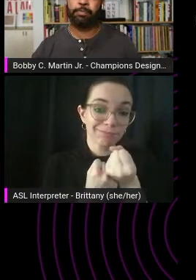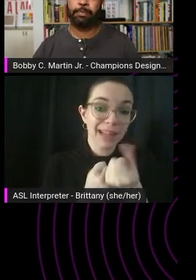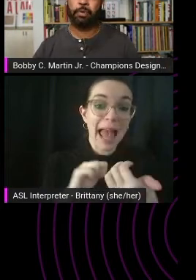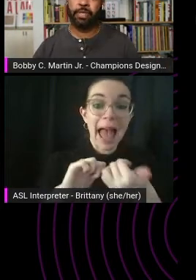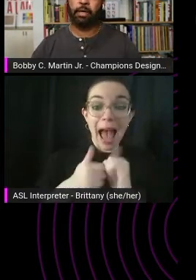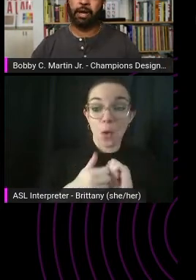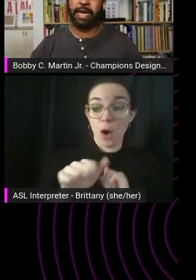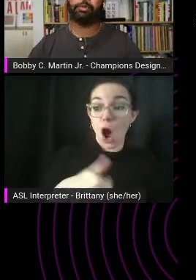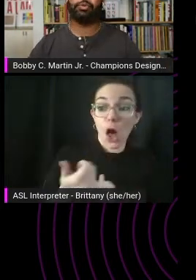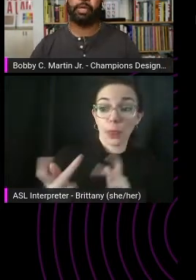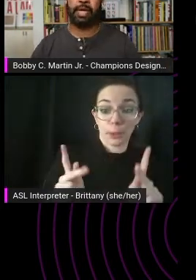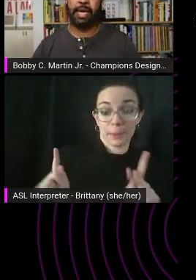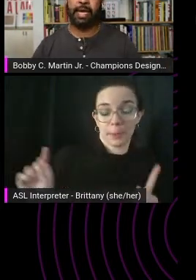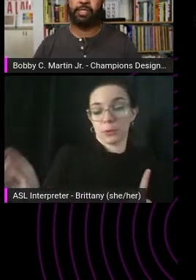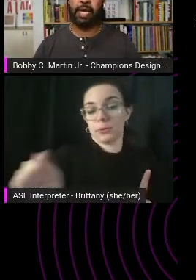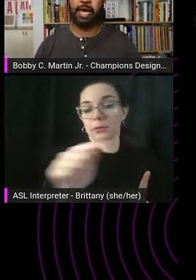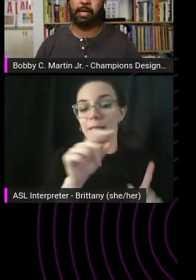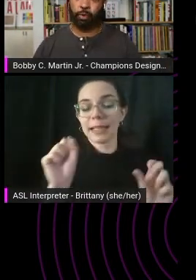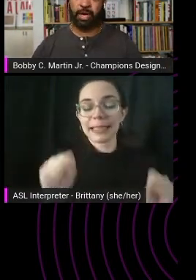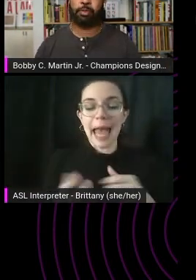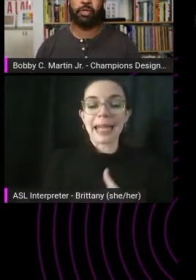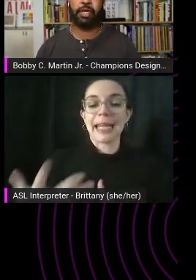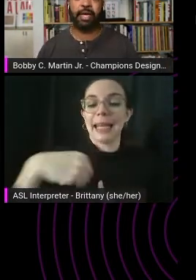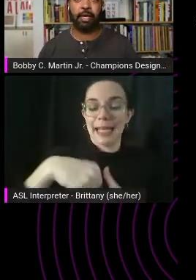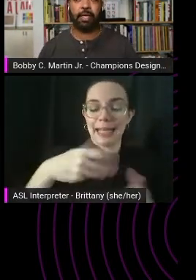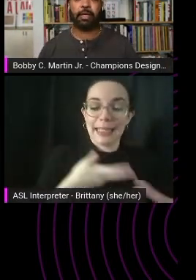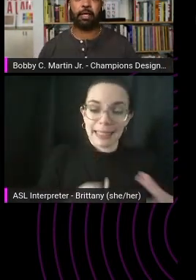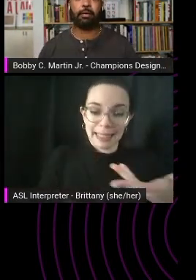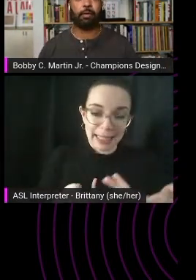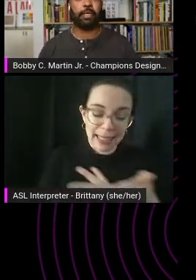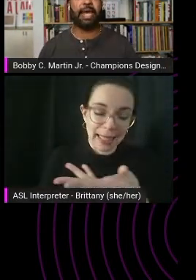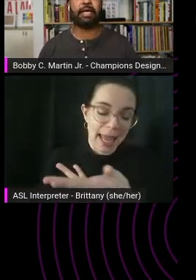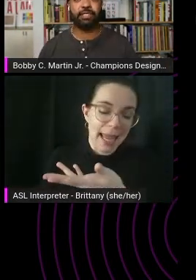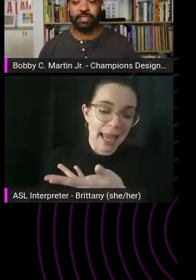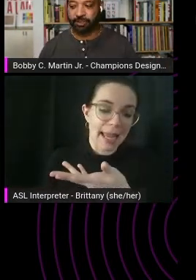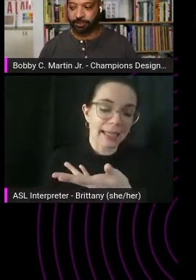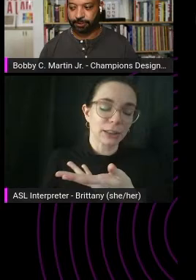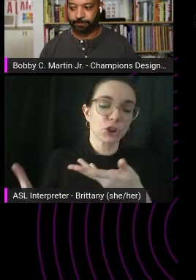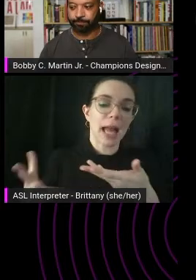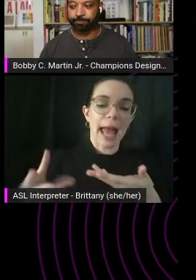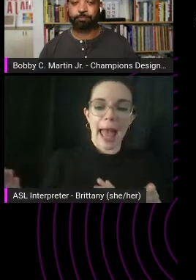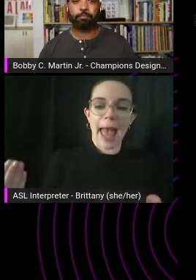other people then are able to engage and we're able to gain consensus.